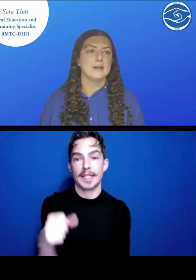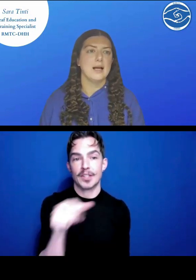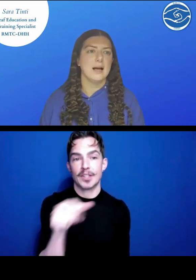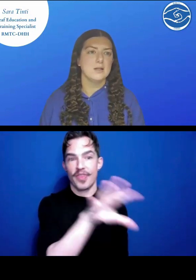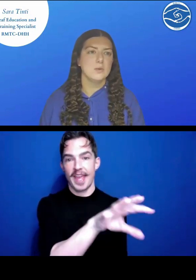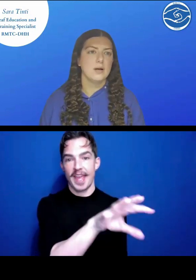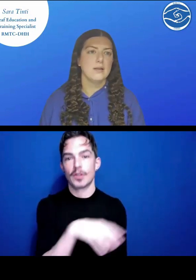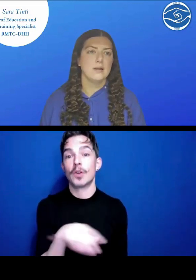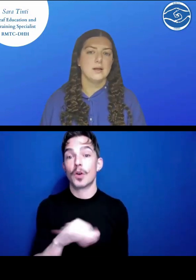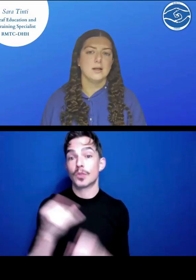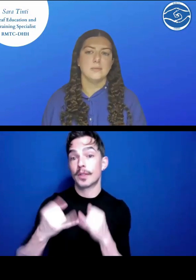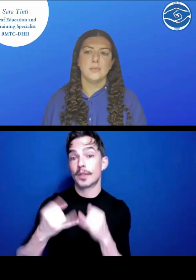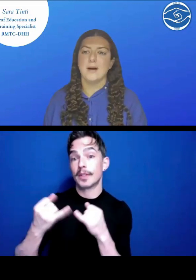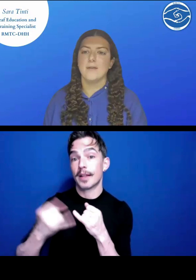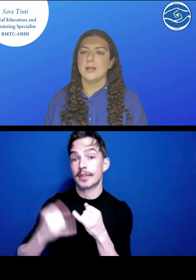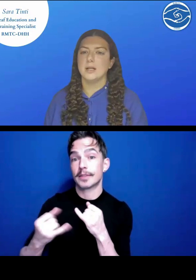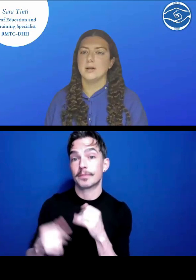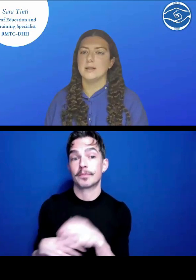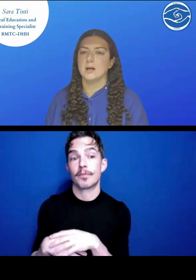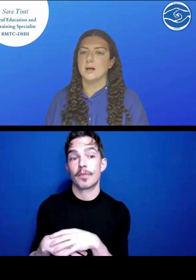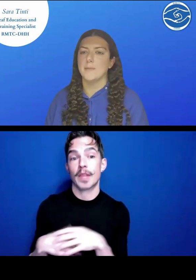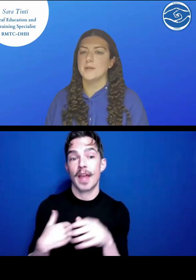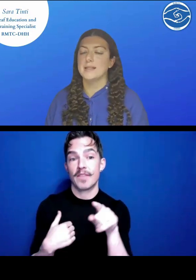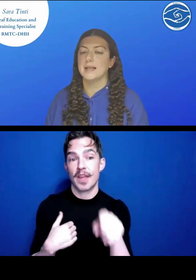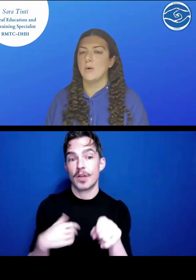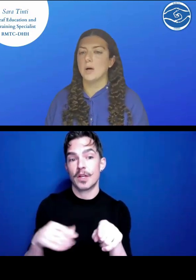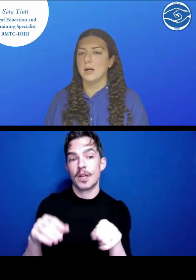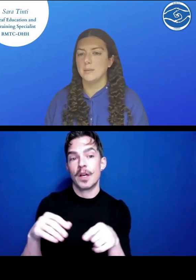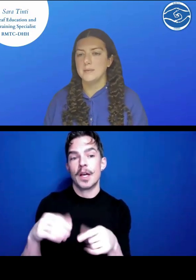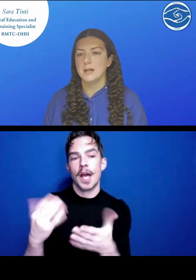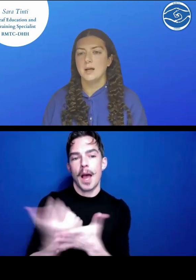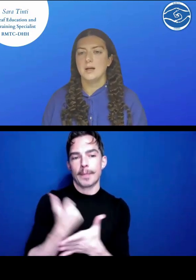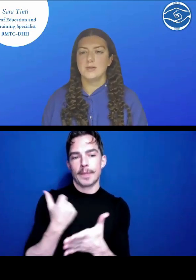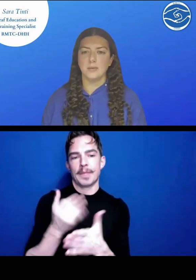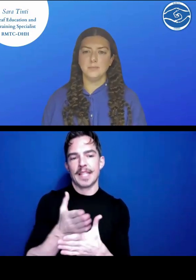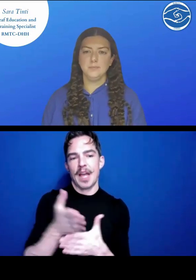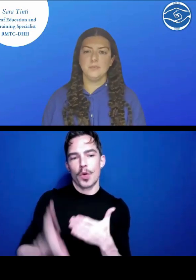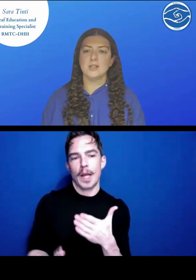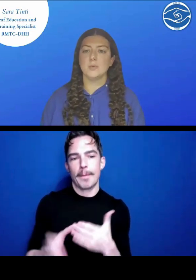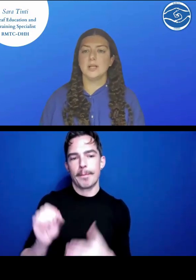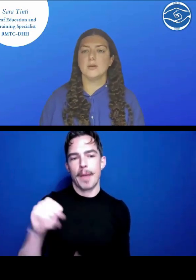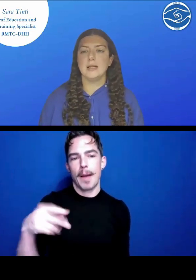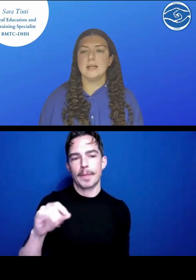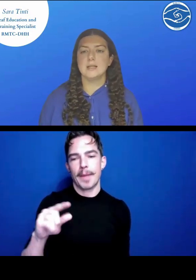then the last one that we have on here is our optimizing outcomes. So these are really great.